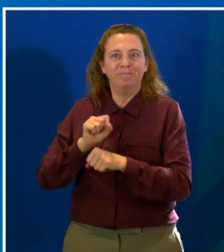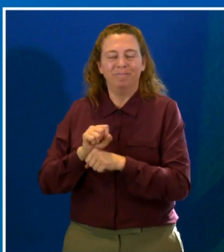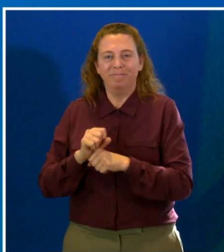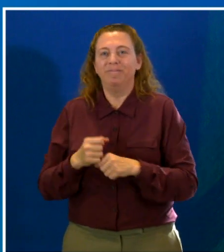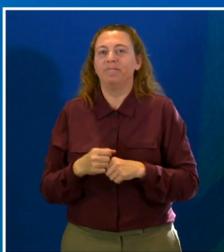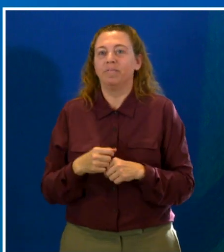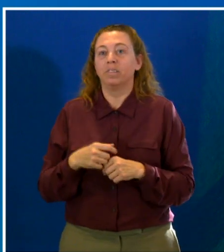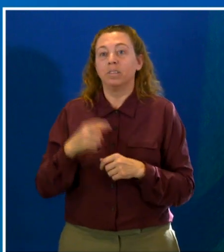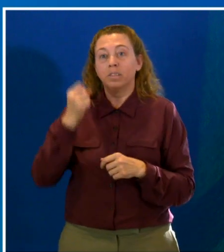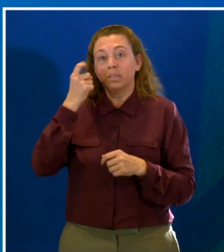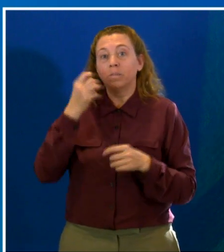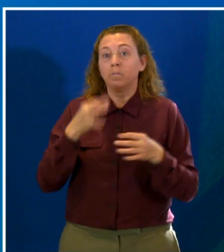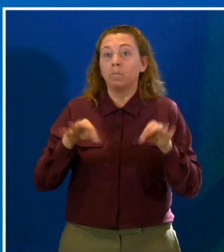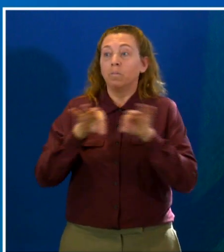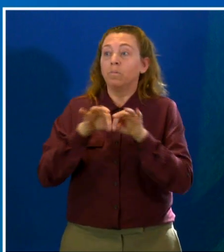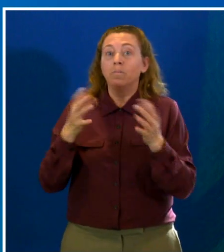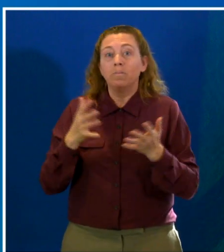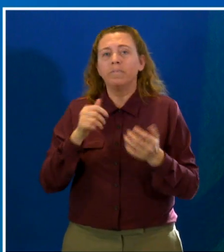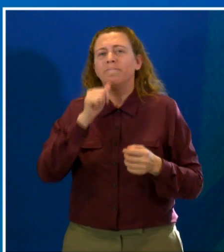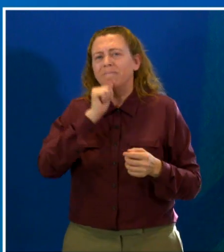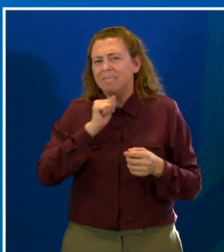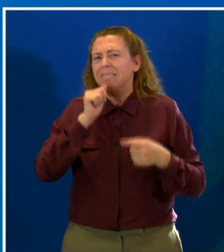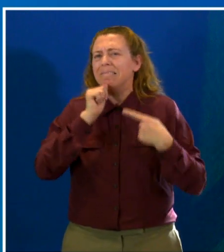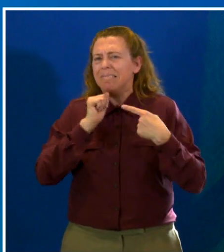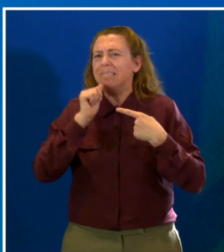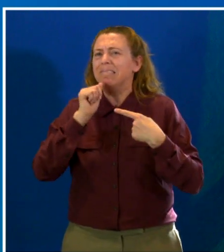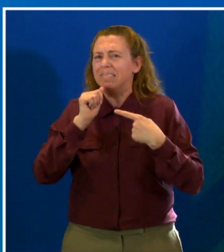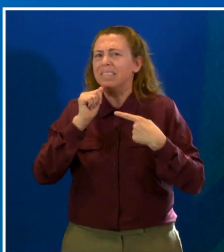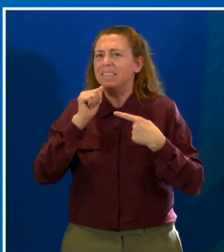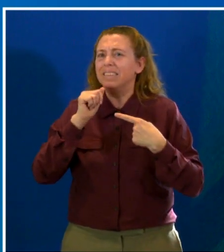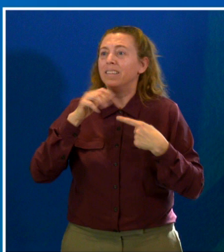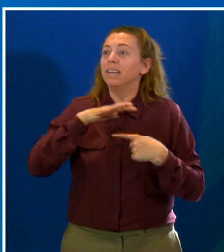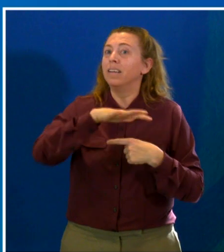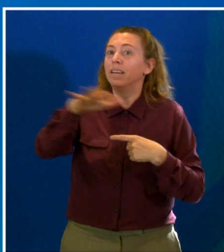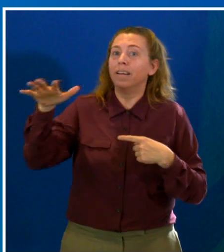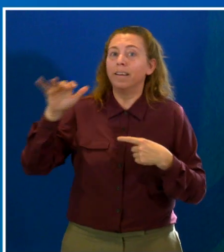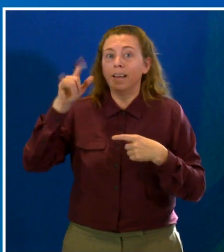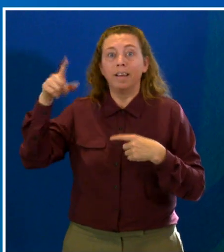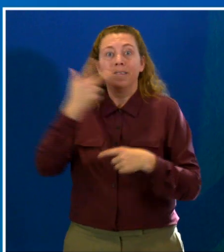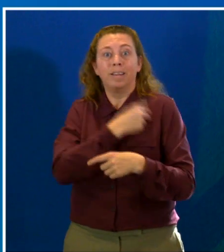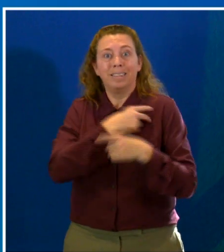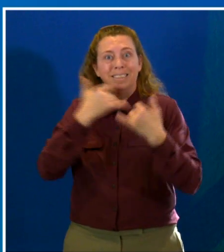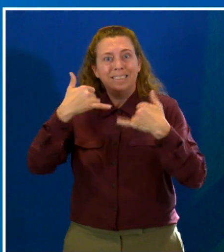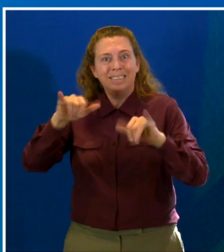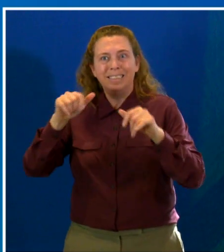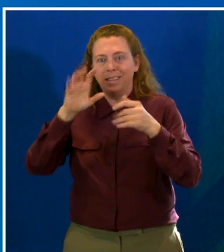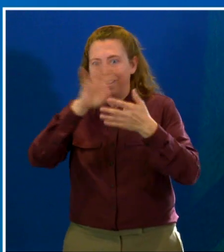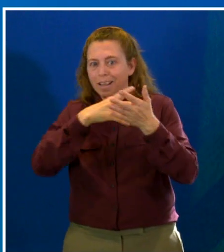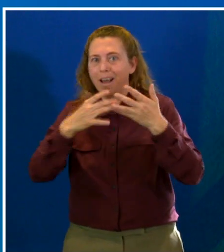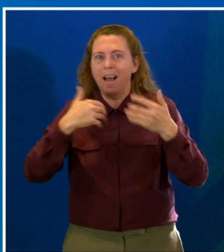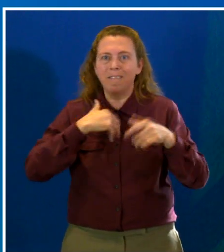officials and pharmacies as they work to provide appointments for all residents when this time comes.